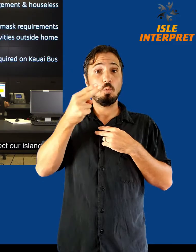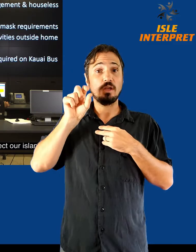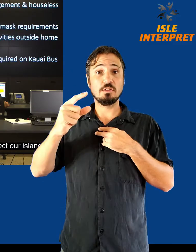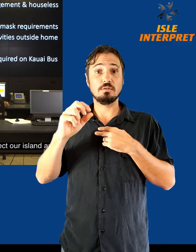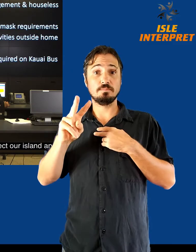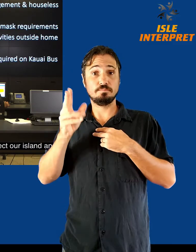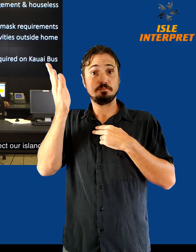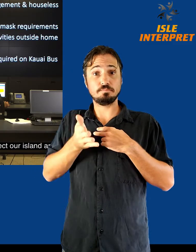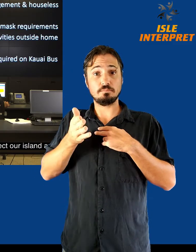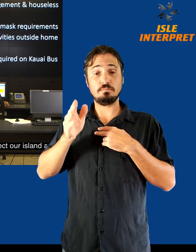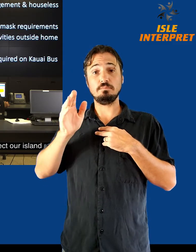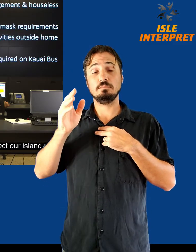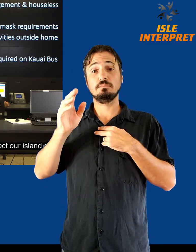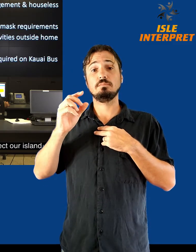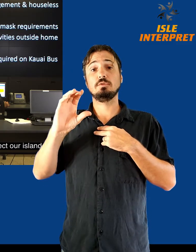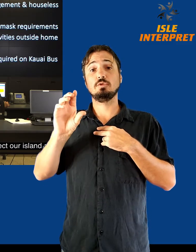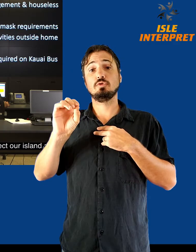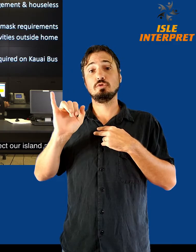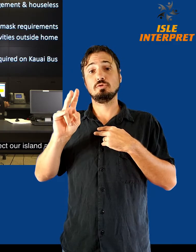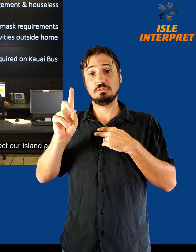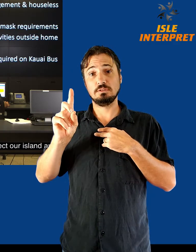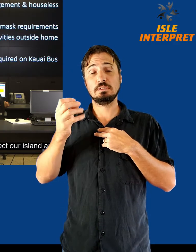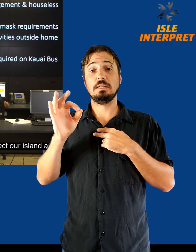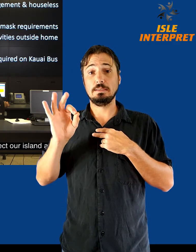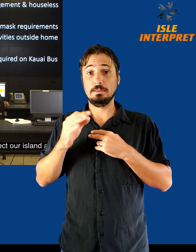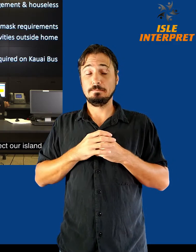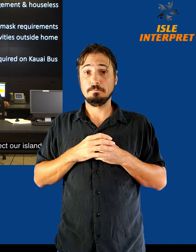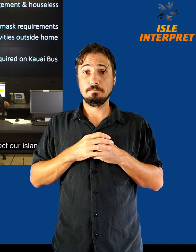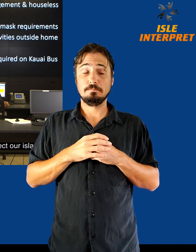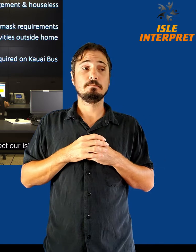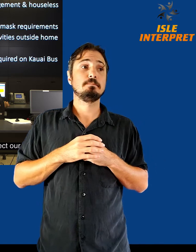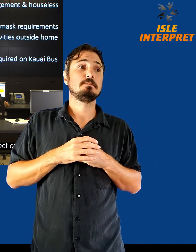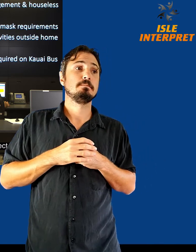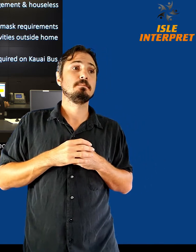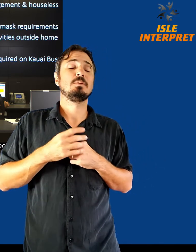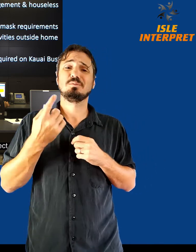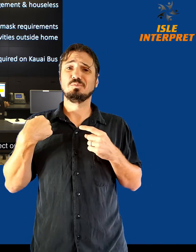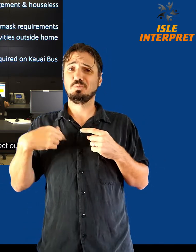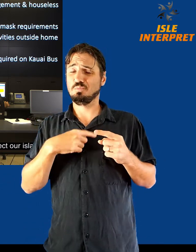Again, we have taken many proactive preventative measures in order to protect our island and her people.